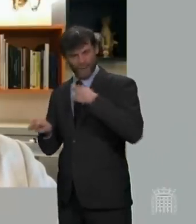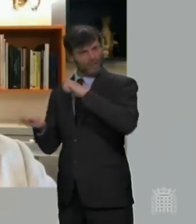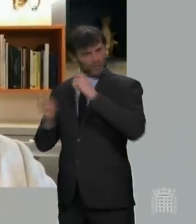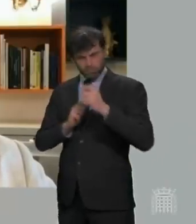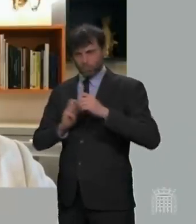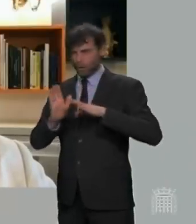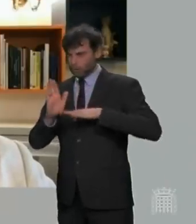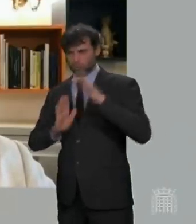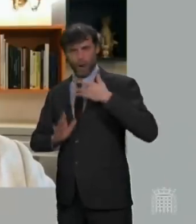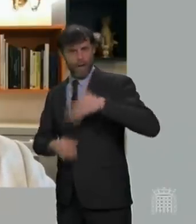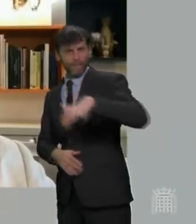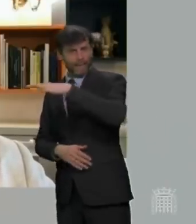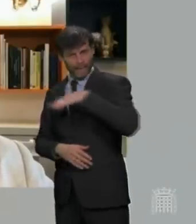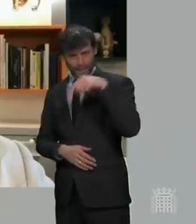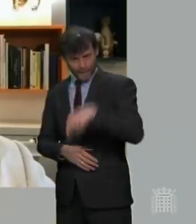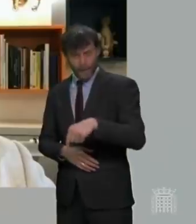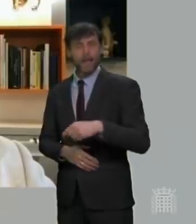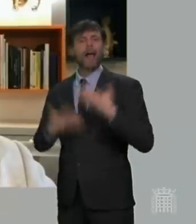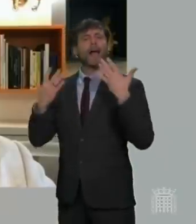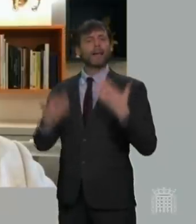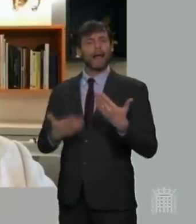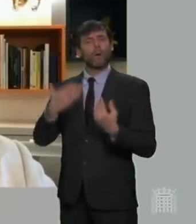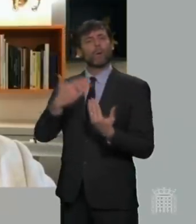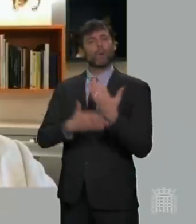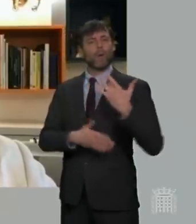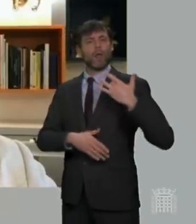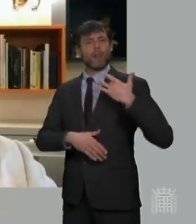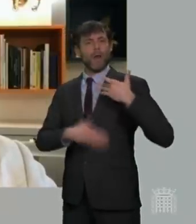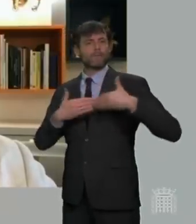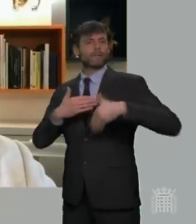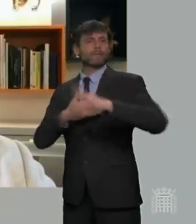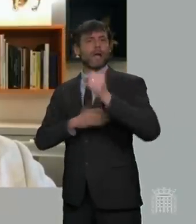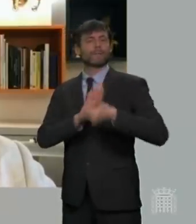can take advantage of the new lifetime skills guarantee that he is launching next month?